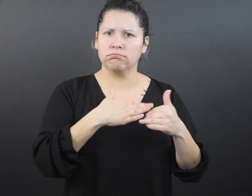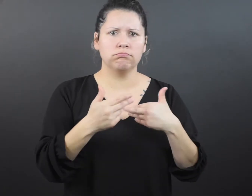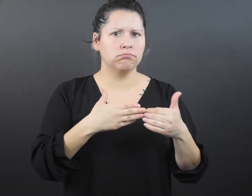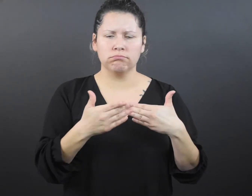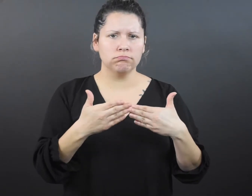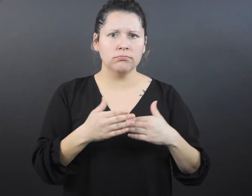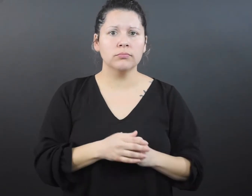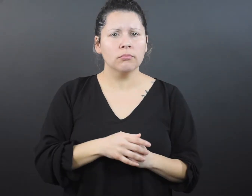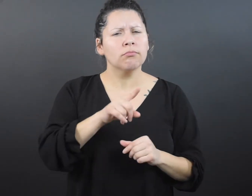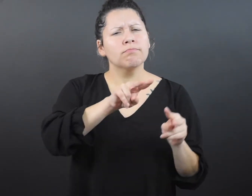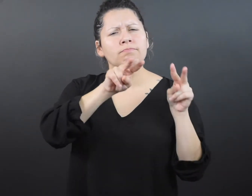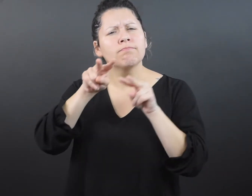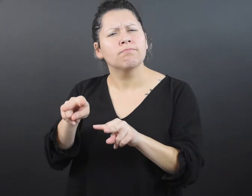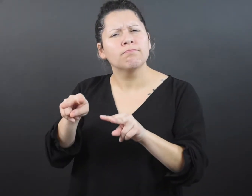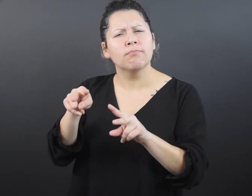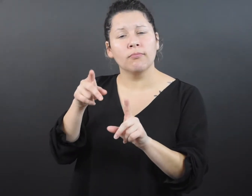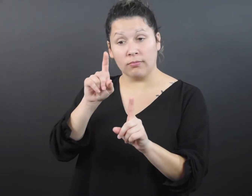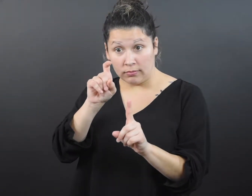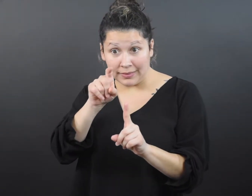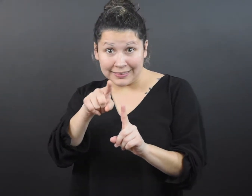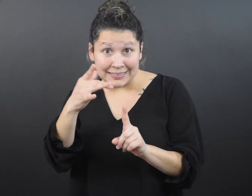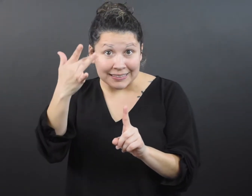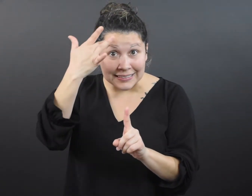See If You Are Sick: COVID-19.